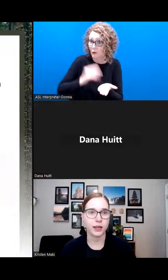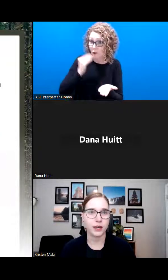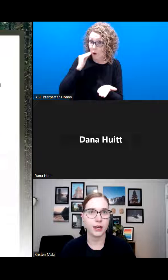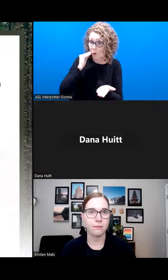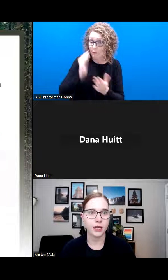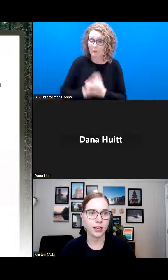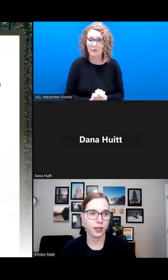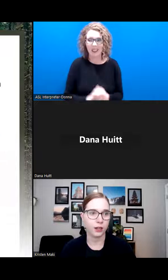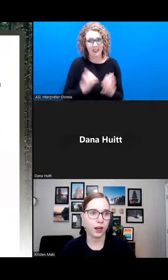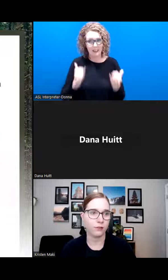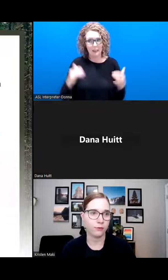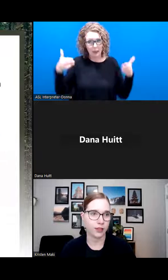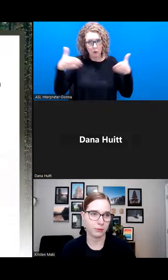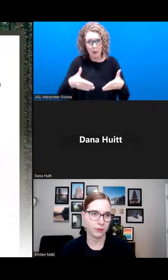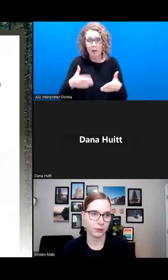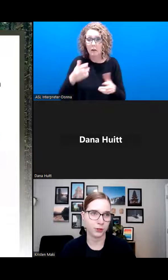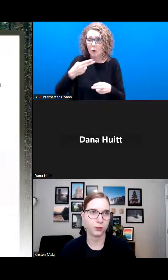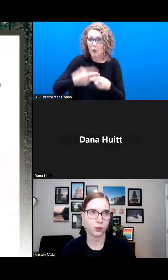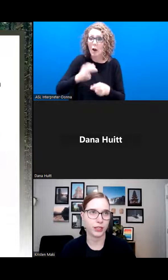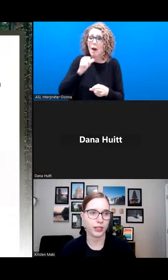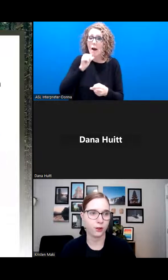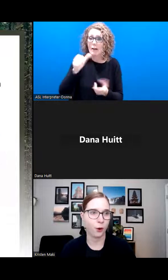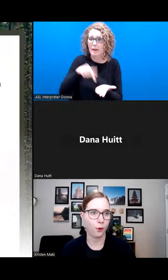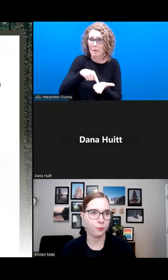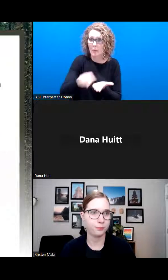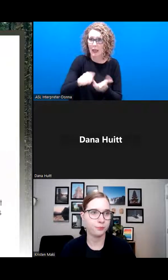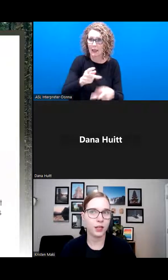population is aging really rapidly. And about 70% of us will need long-term